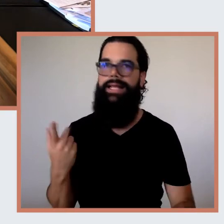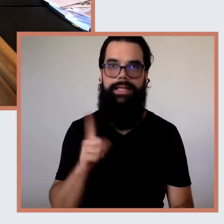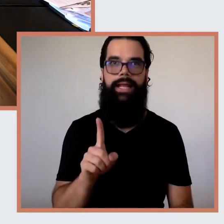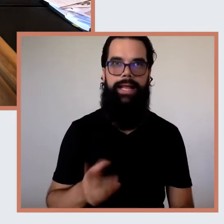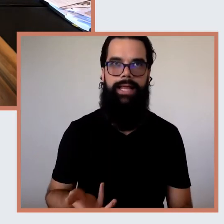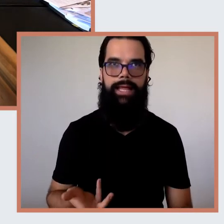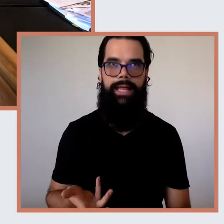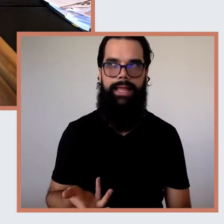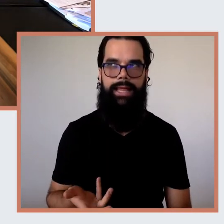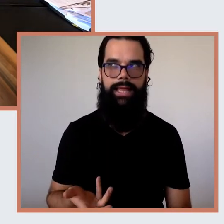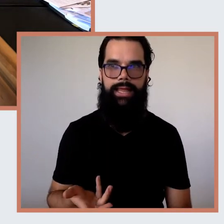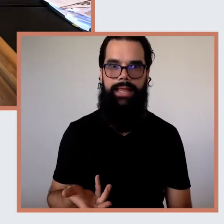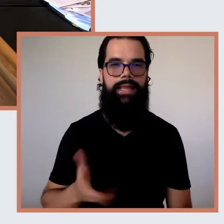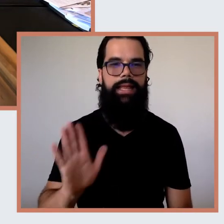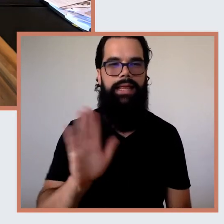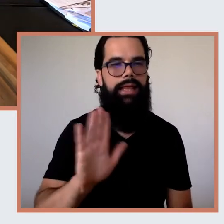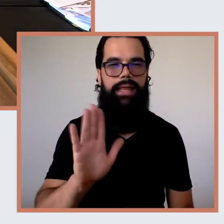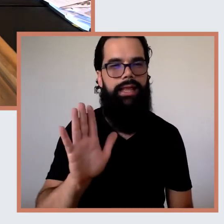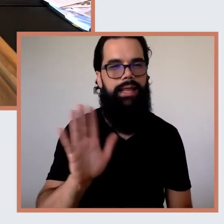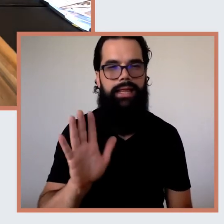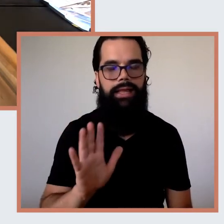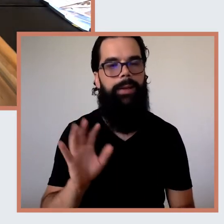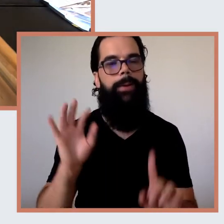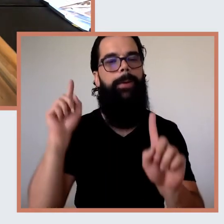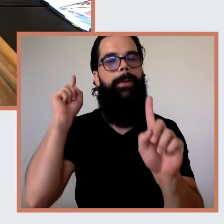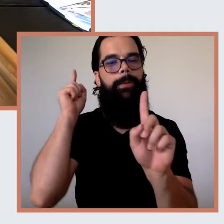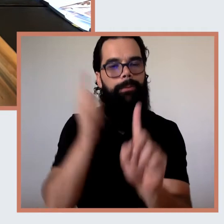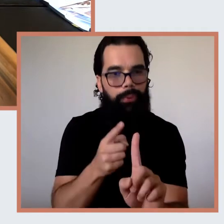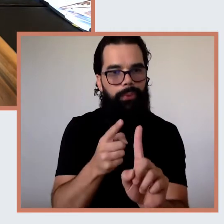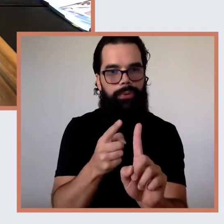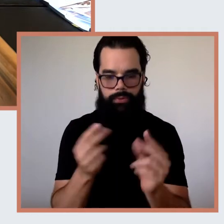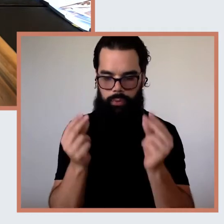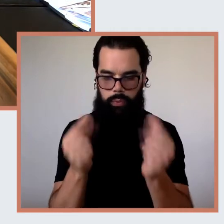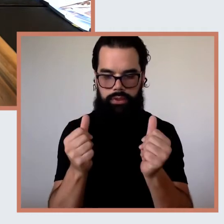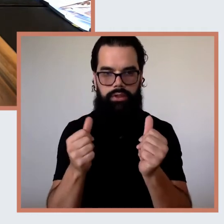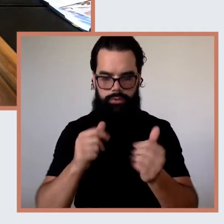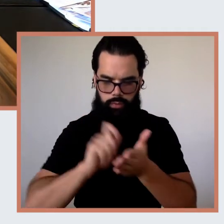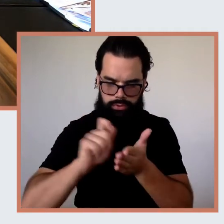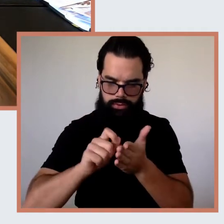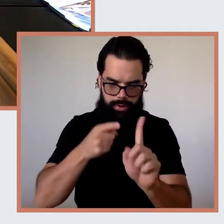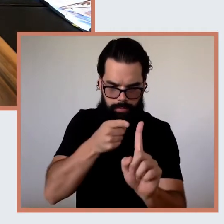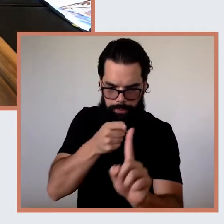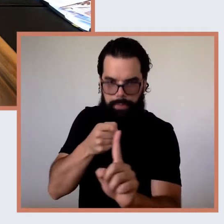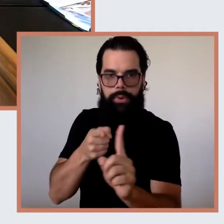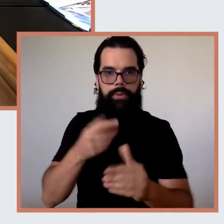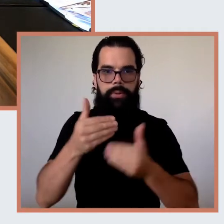get into a scene as late as you can and get out of a scene as quickly as you can.